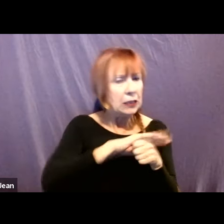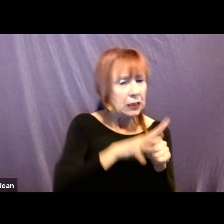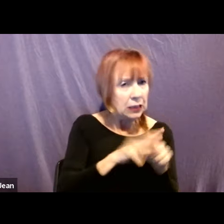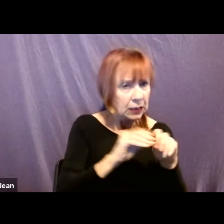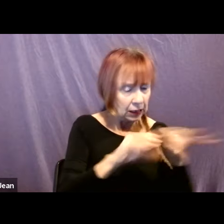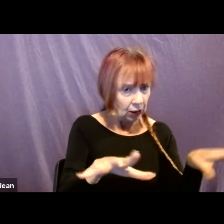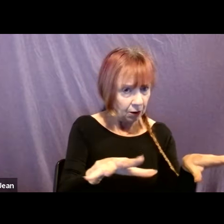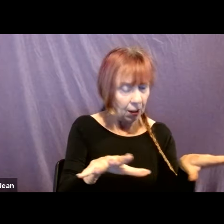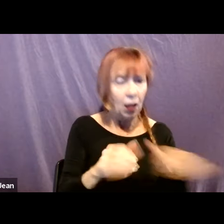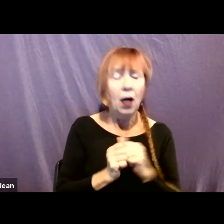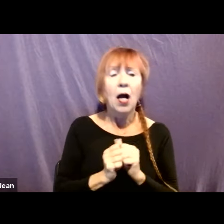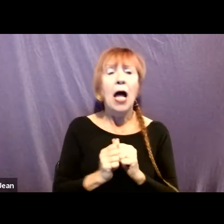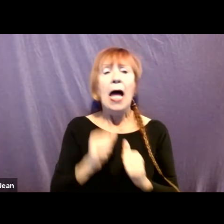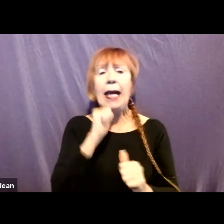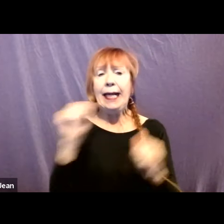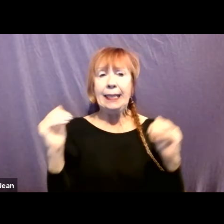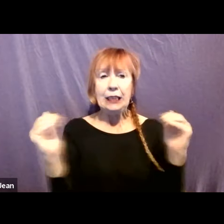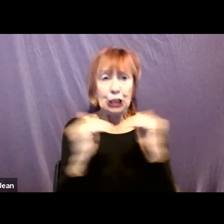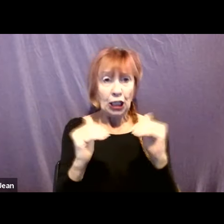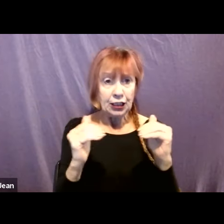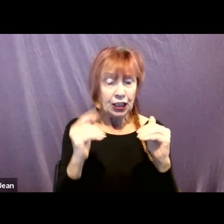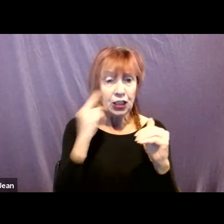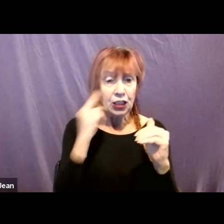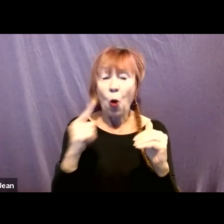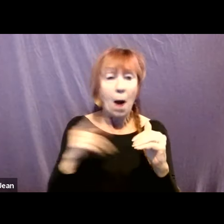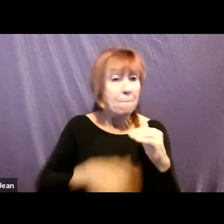is front and center in the world, and the world is watching.